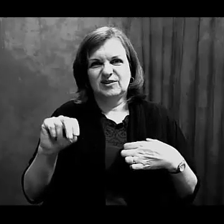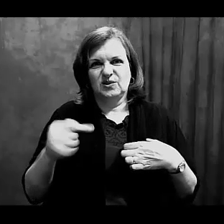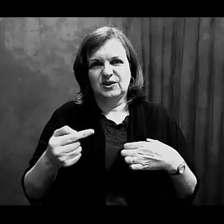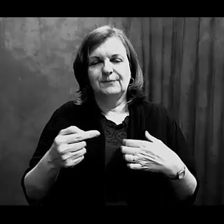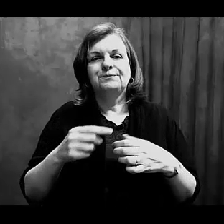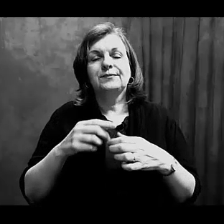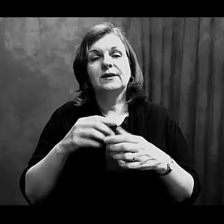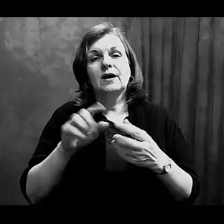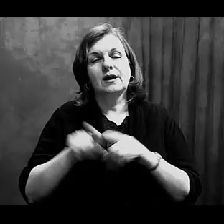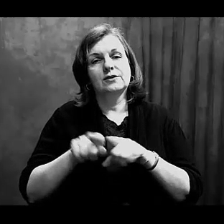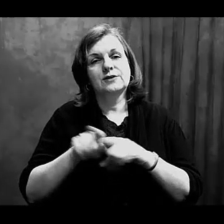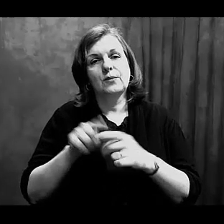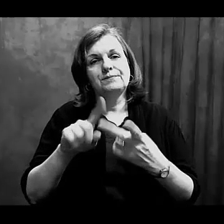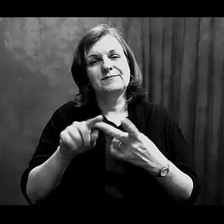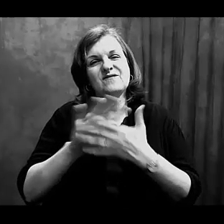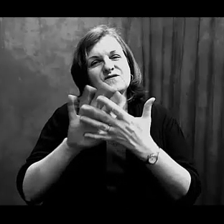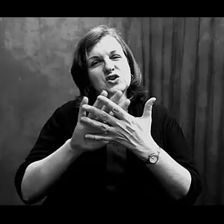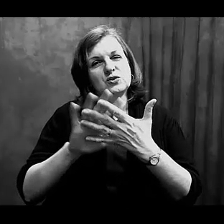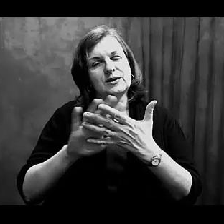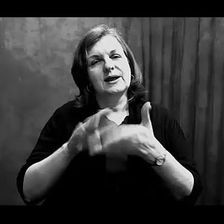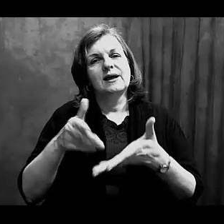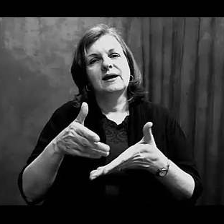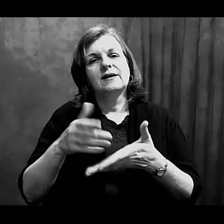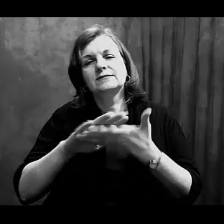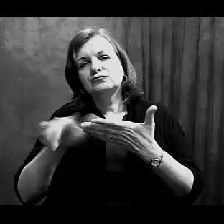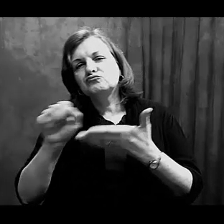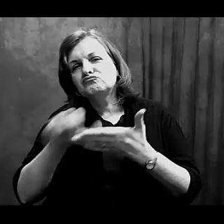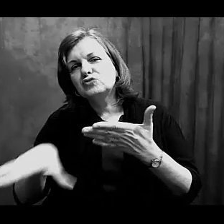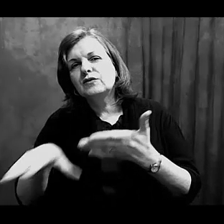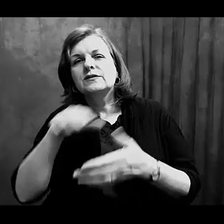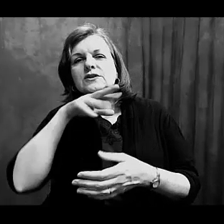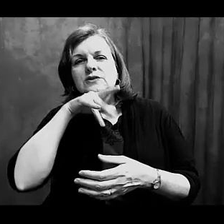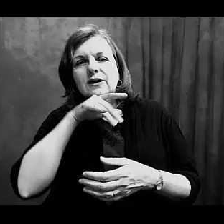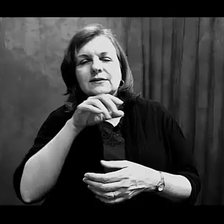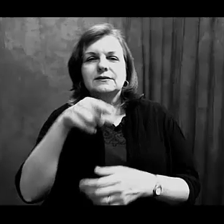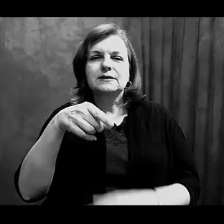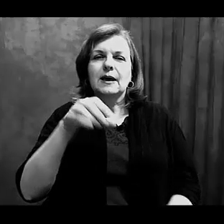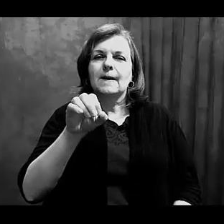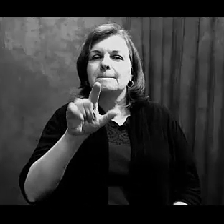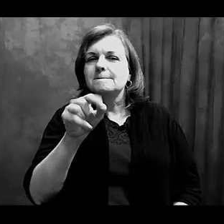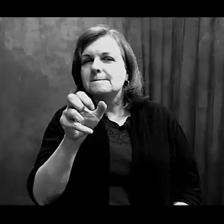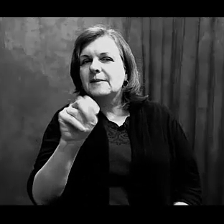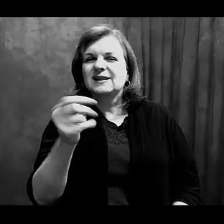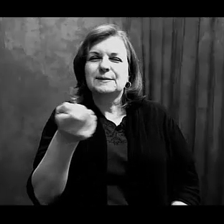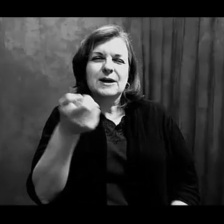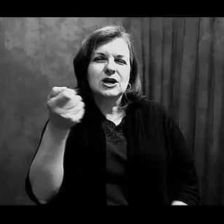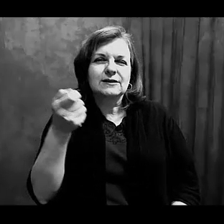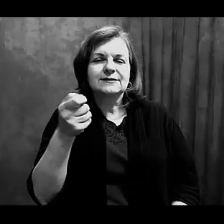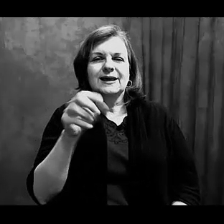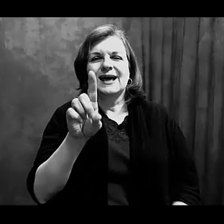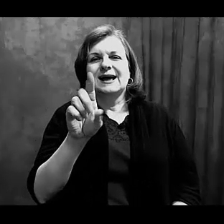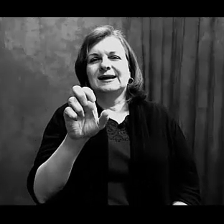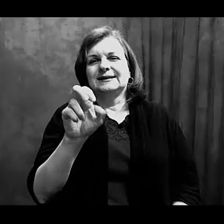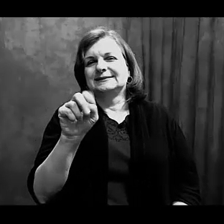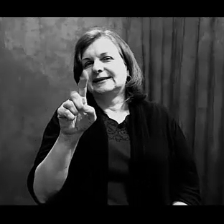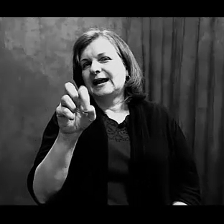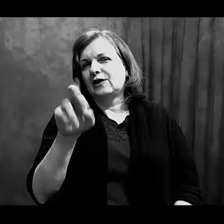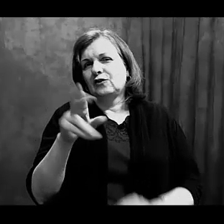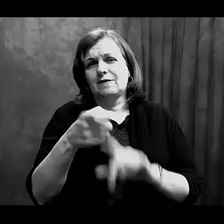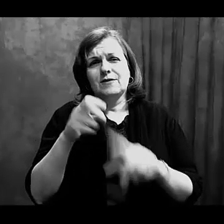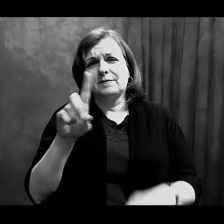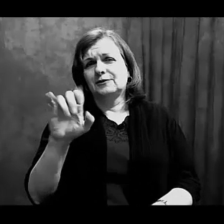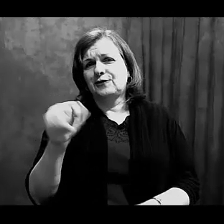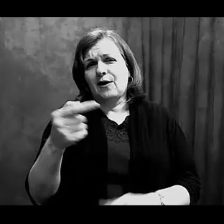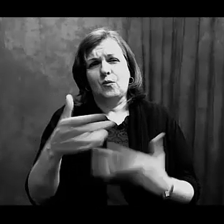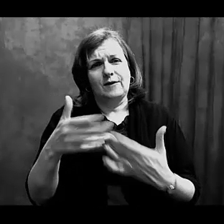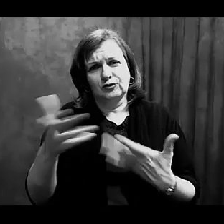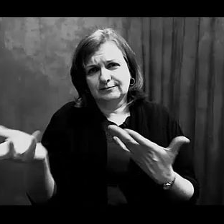your nose do their job filter out the dust and the pollen and the particles and the dander from your dog and whatever else!